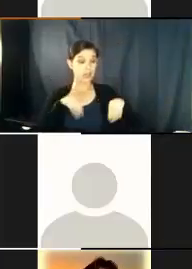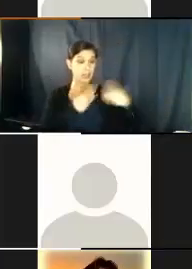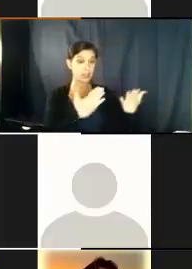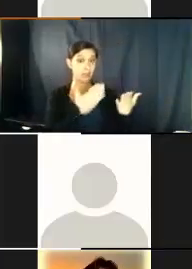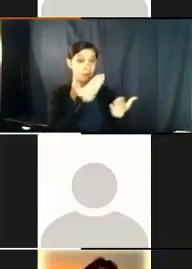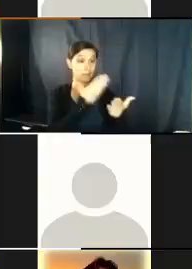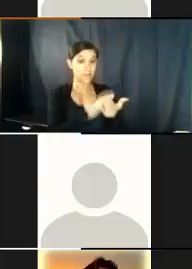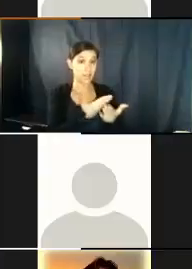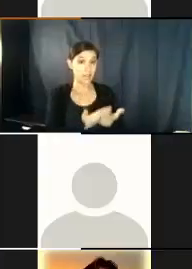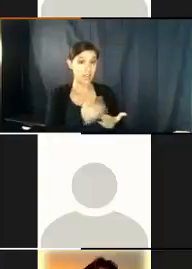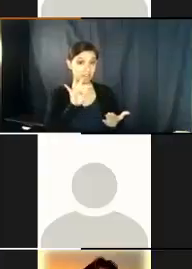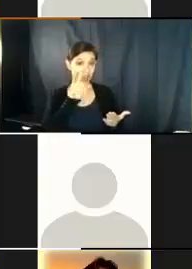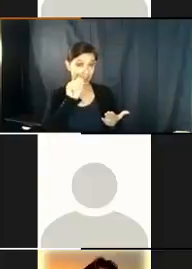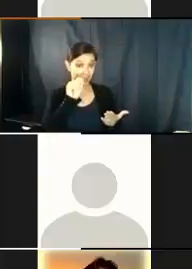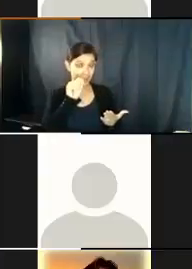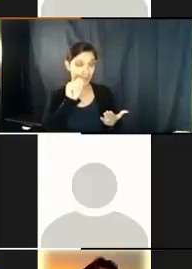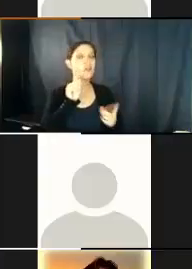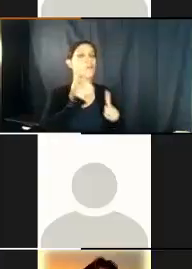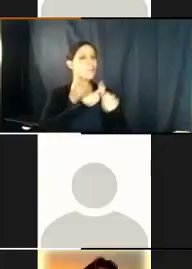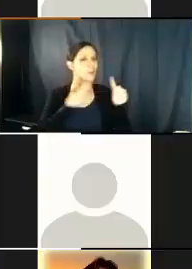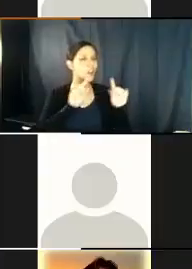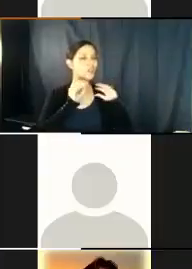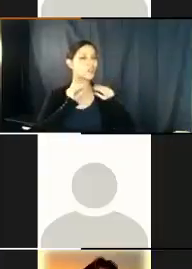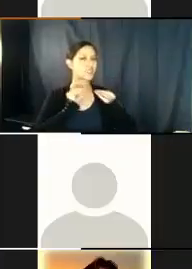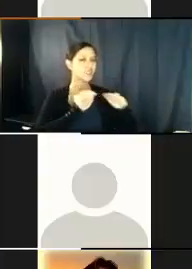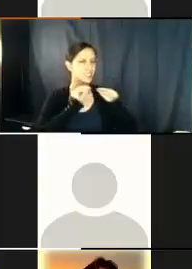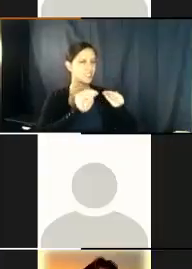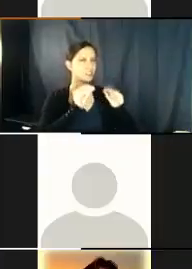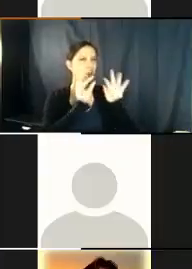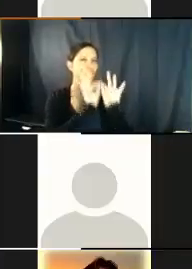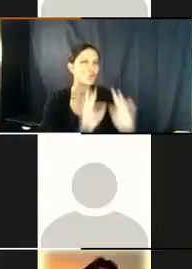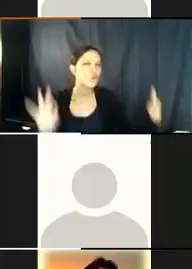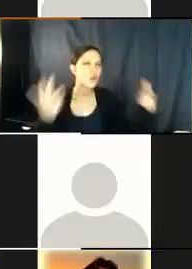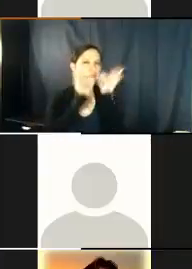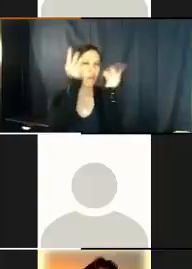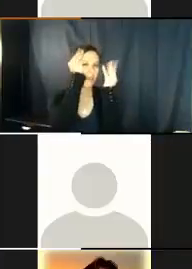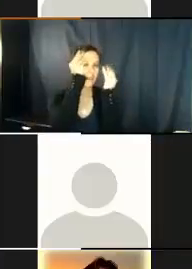now to teach students critical thinking and how to evaluate when they go online to Google